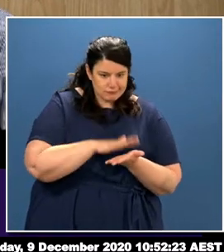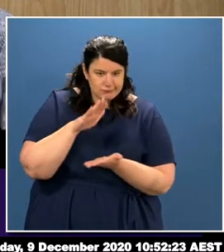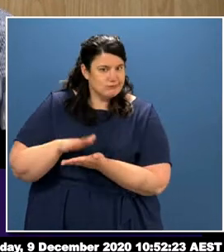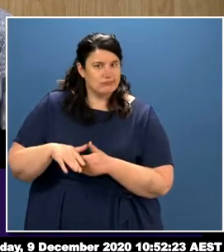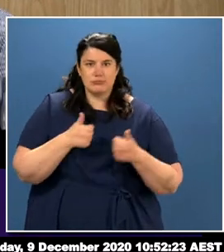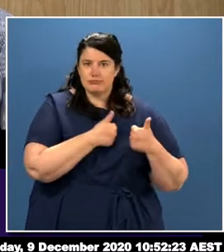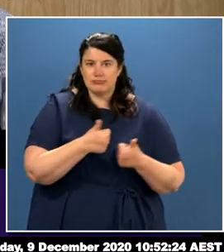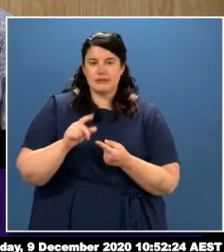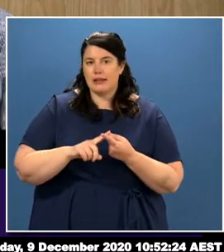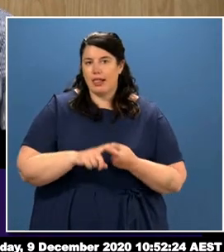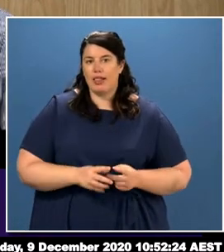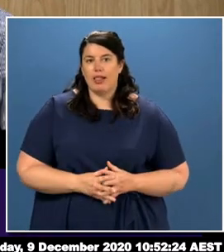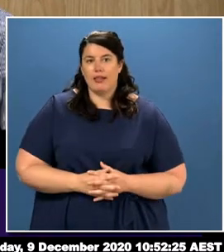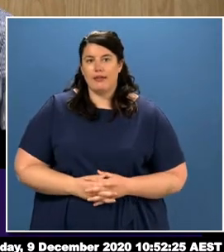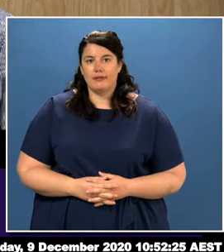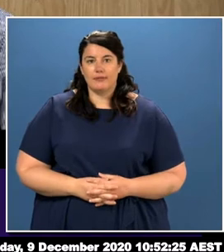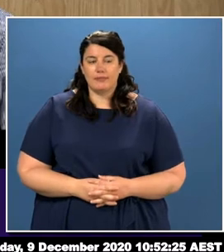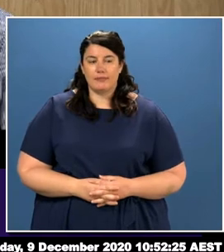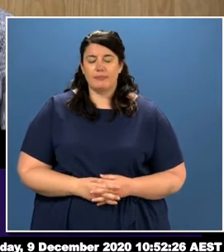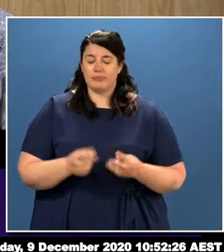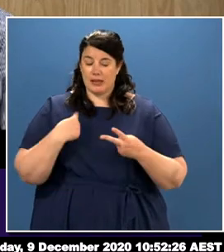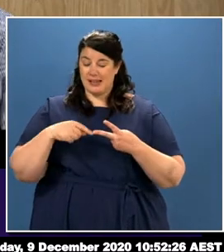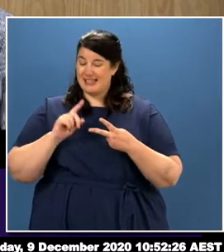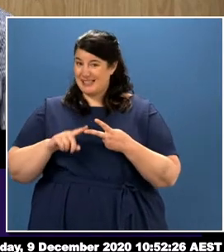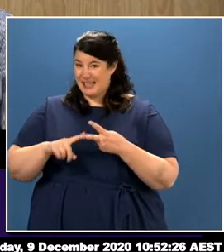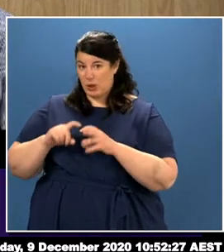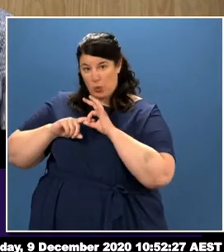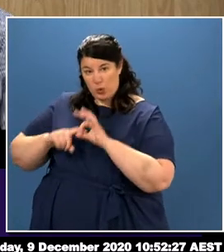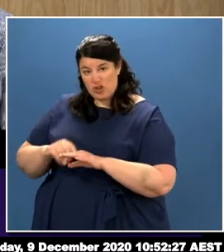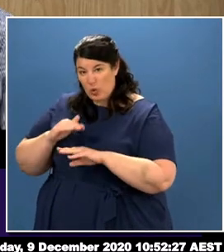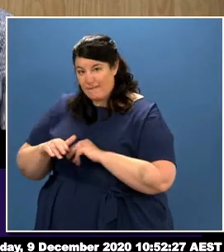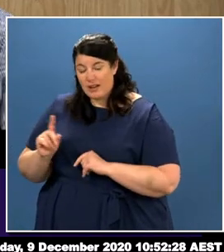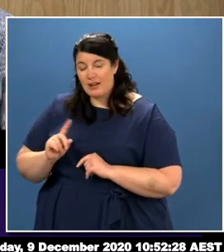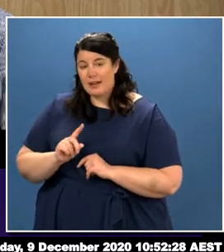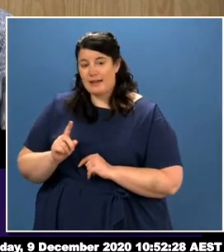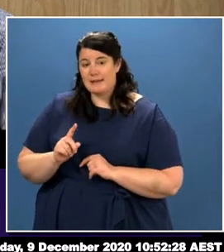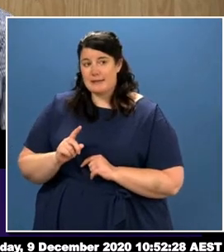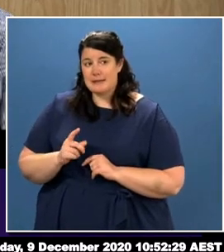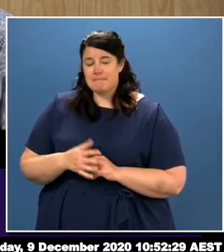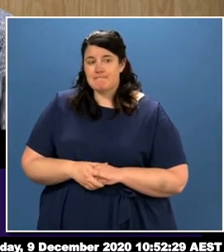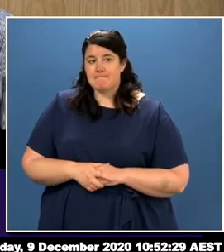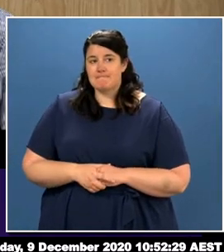Thanks. And the second thing I wanted to say was, in many ways --- and this is